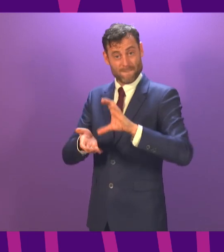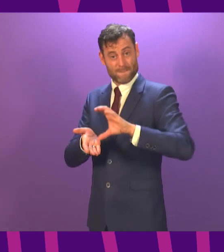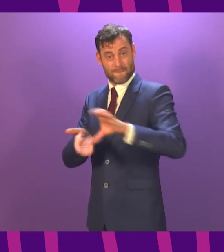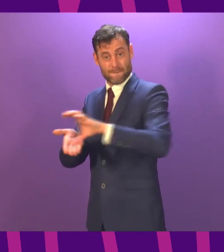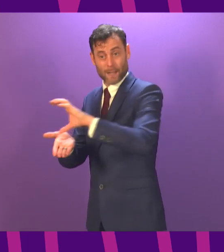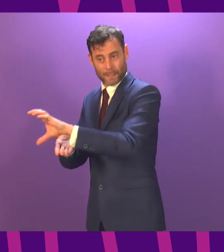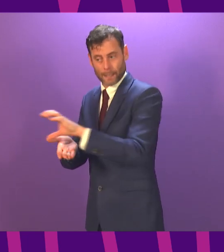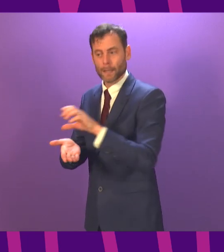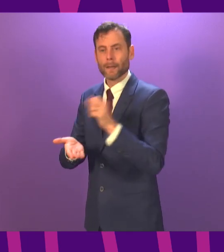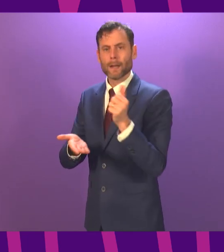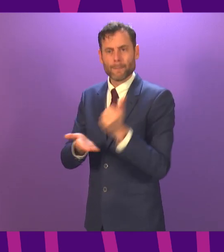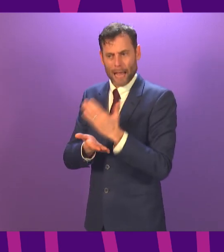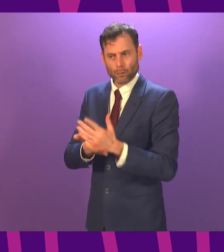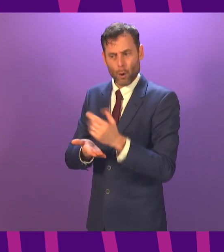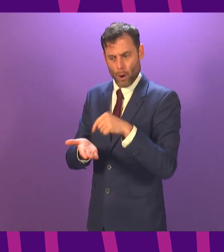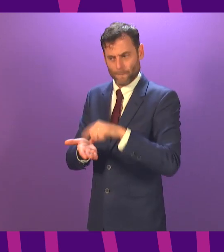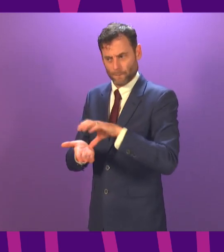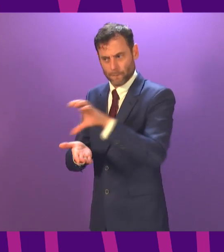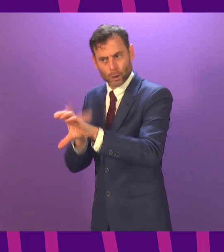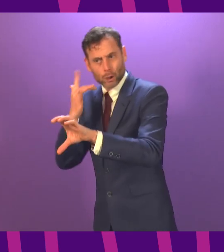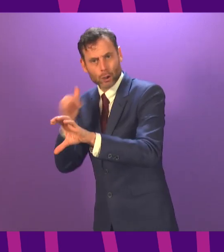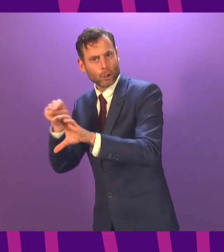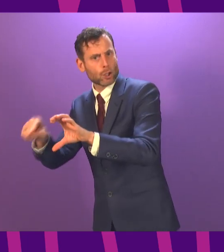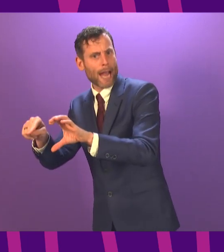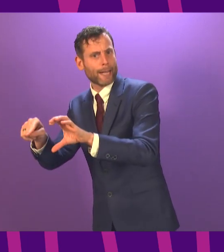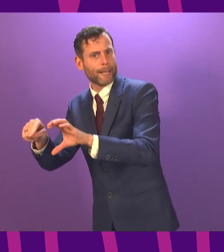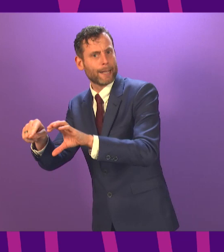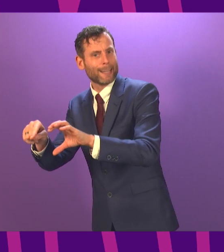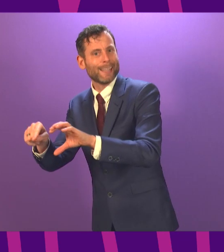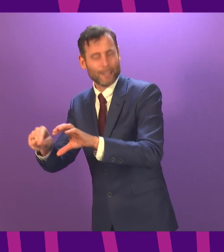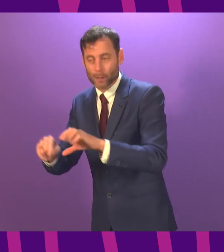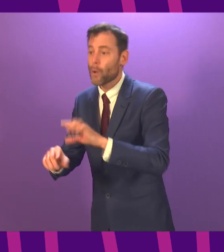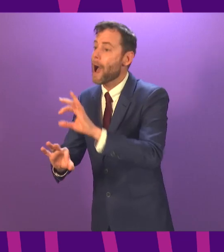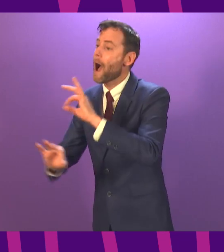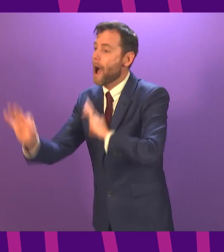because, while every penny of consequential funding is welcome, we often do not know what